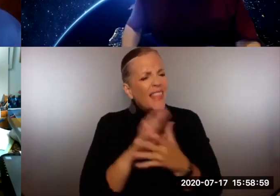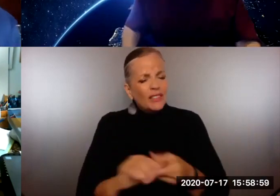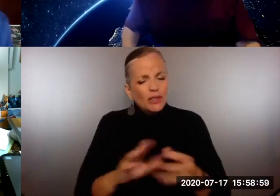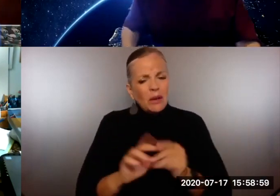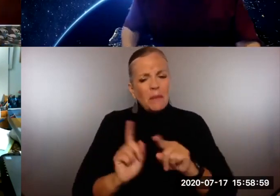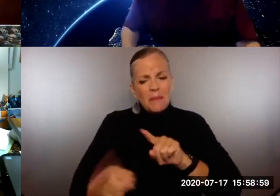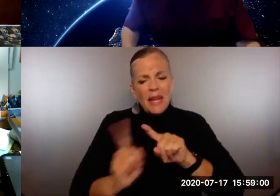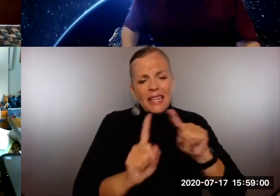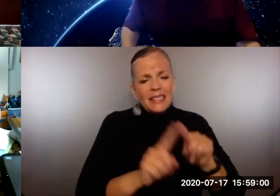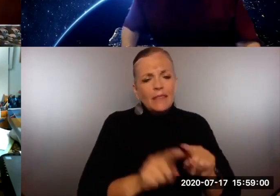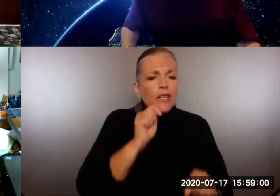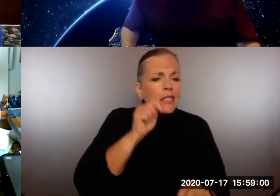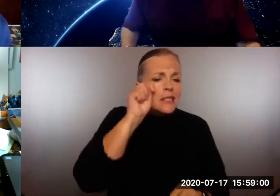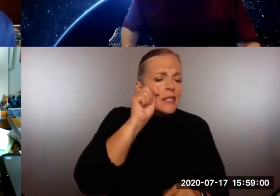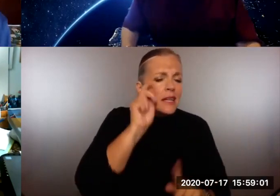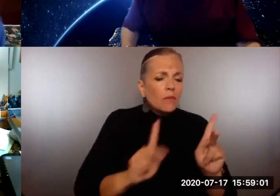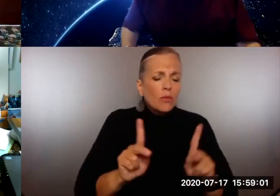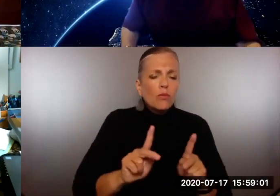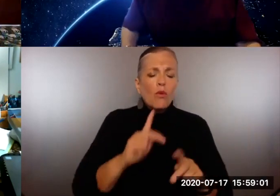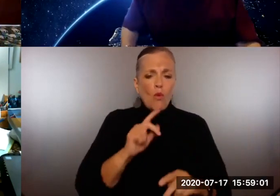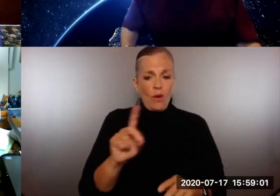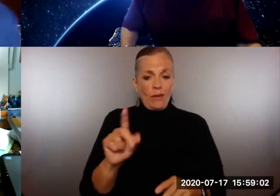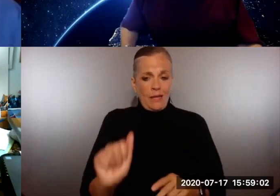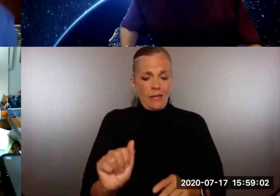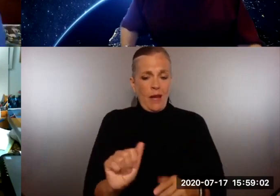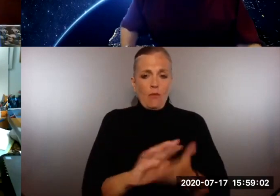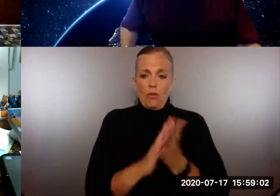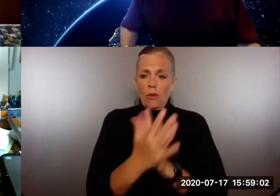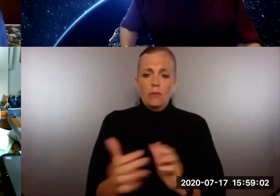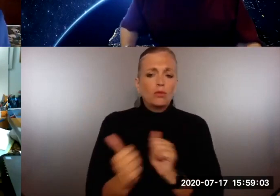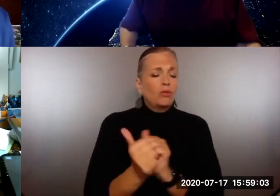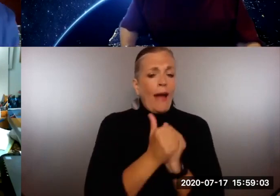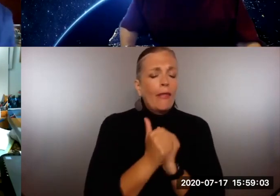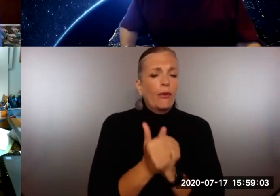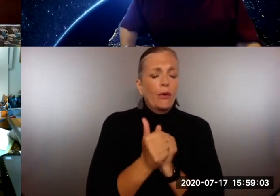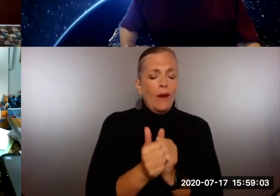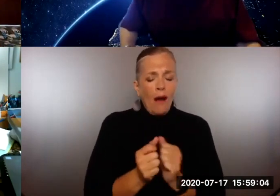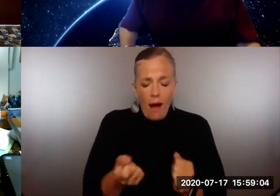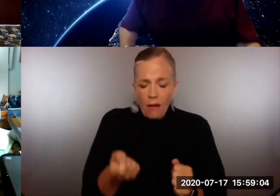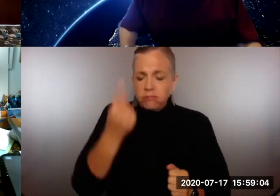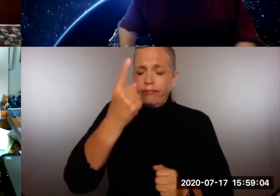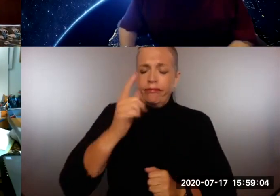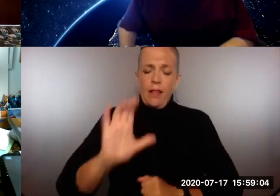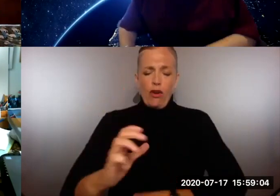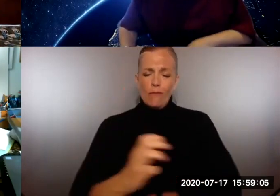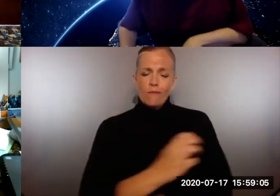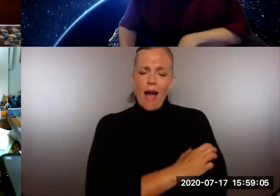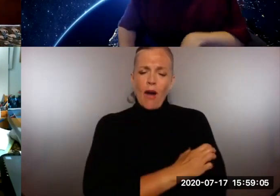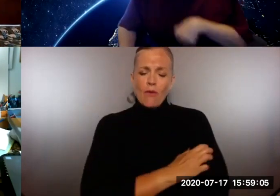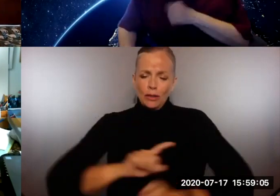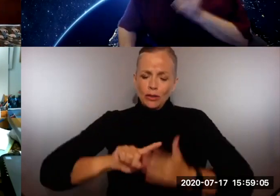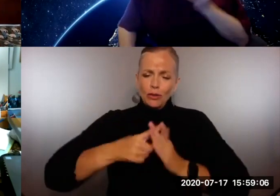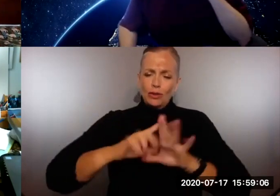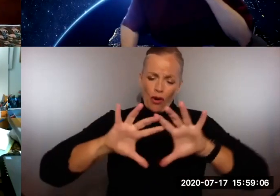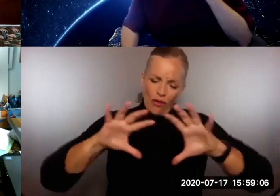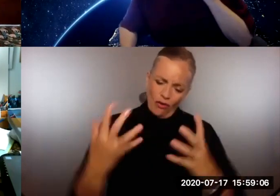by getting together, awaken to their power to start a global movement for a world that would treat us